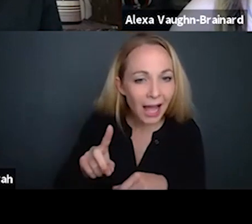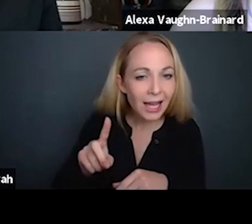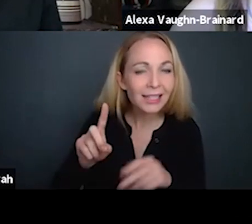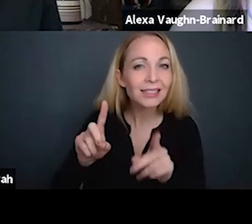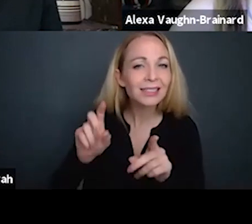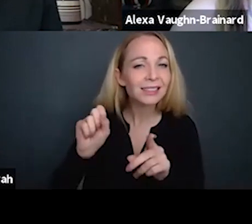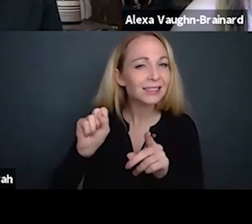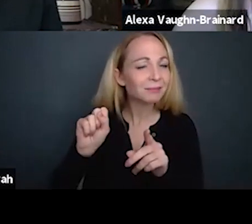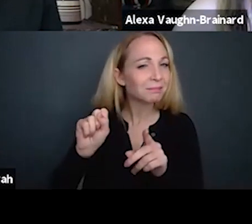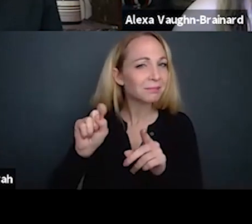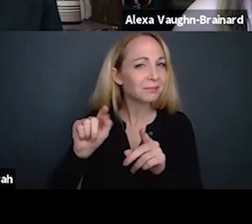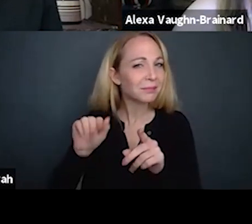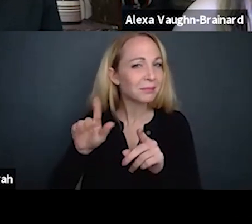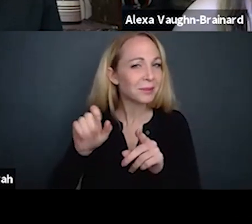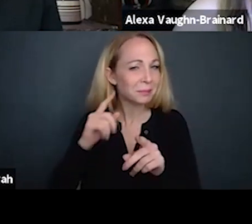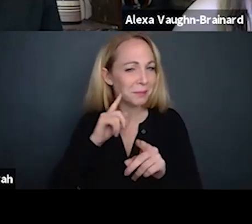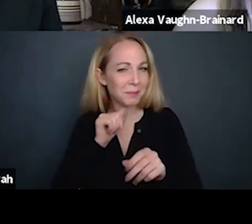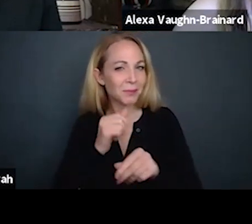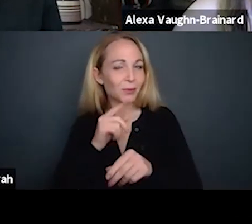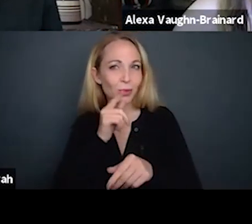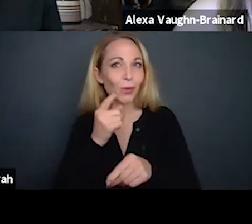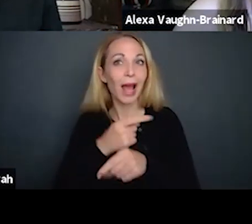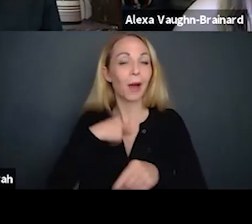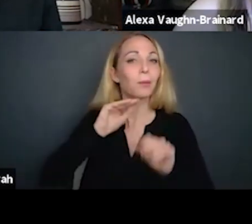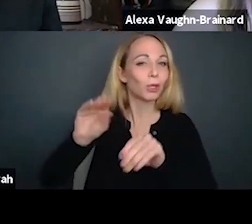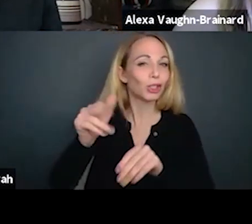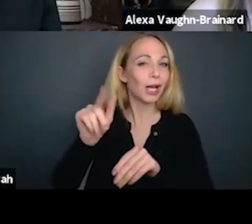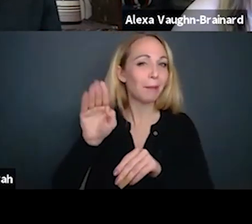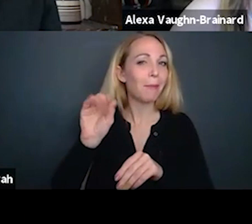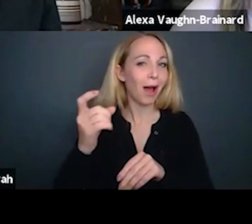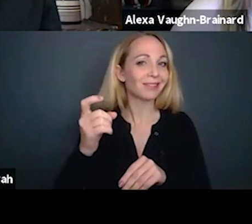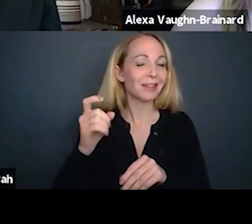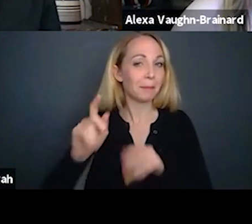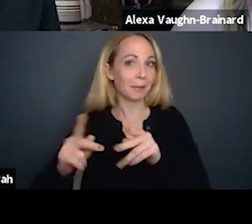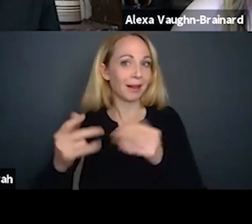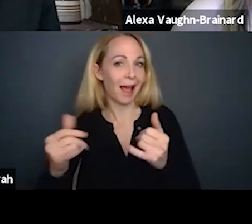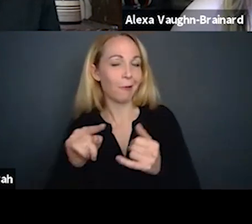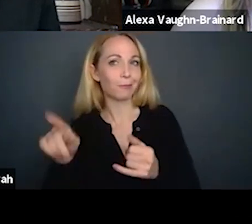And so, I'm happy to drop that link into the chat box. And people can kind of just take a look at that.